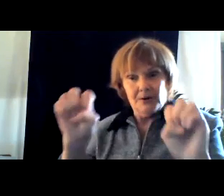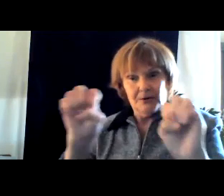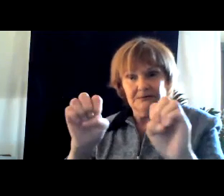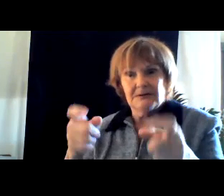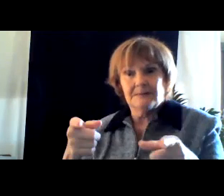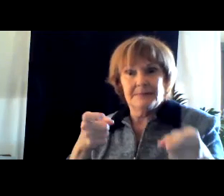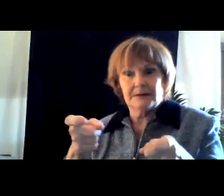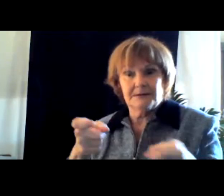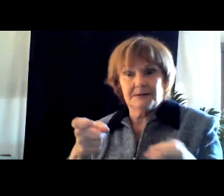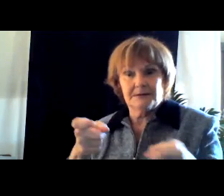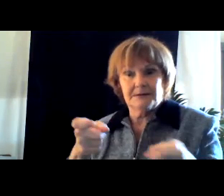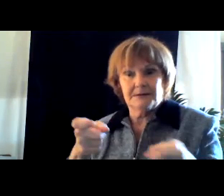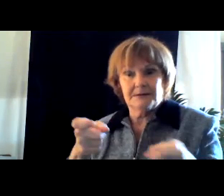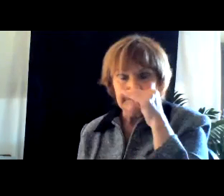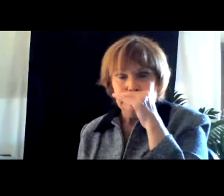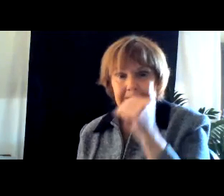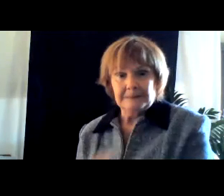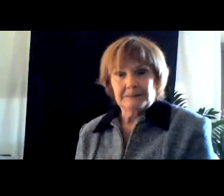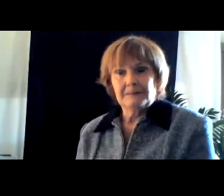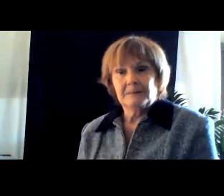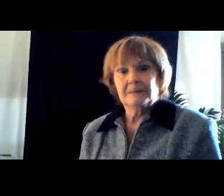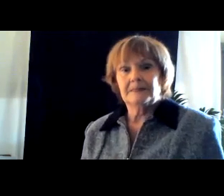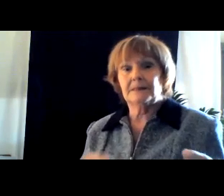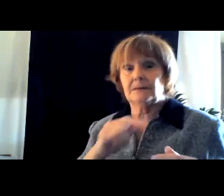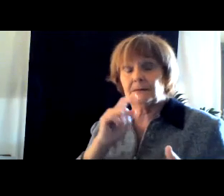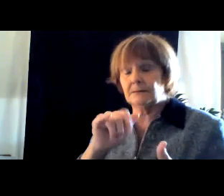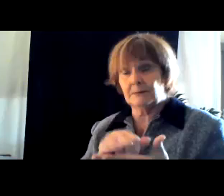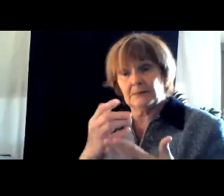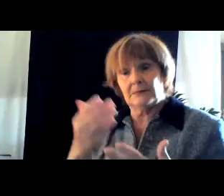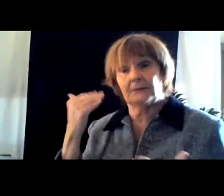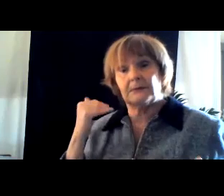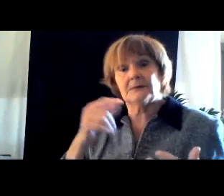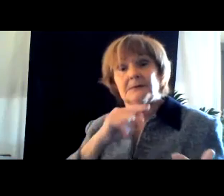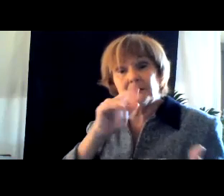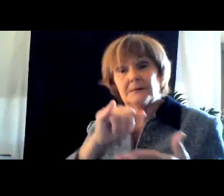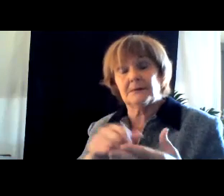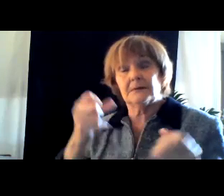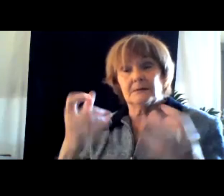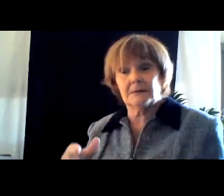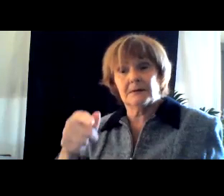Next slide. We're gonna get into some calls to action. But before I do, let me just pause for the cause. Kristen, do you have any questions or commentary